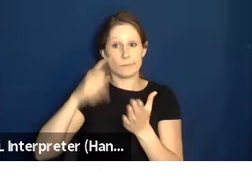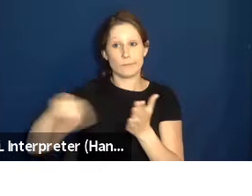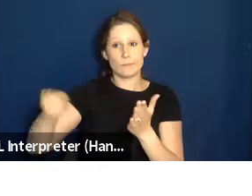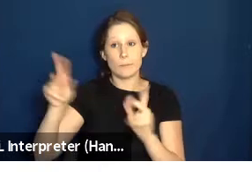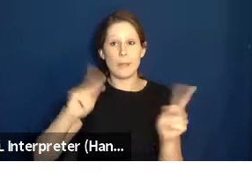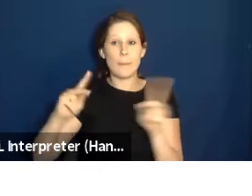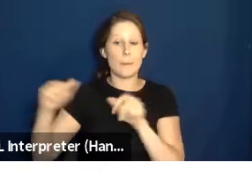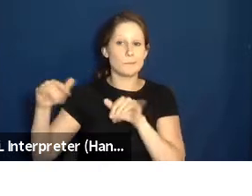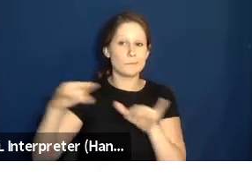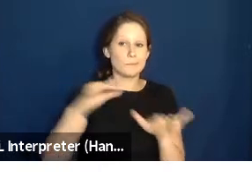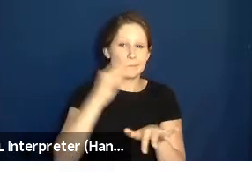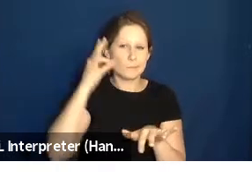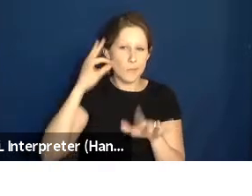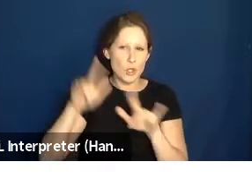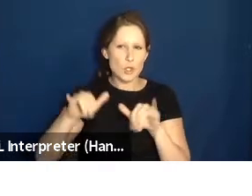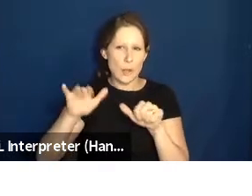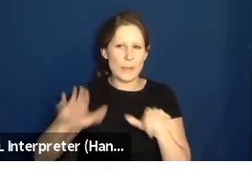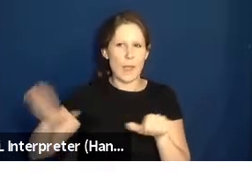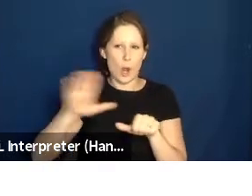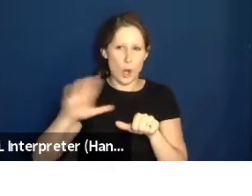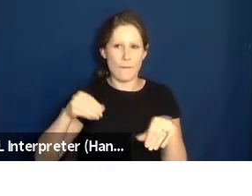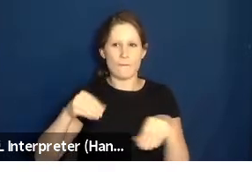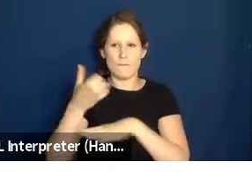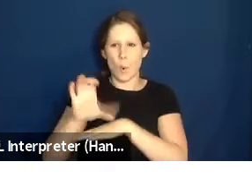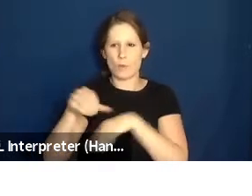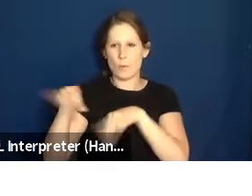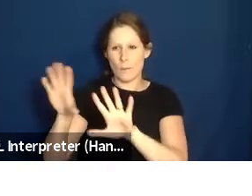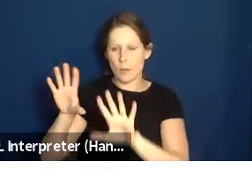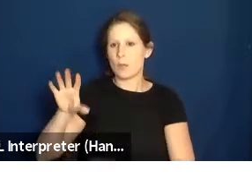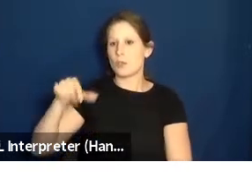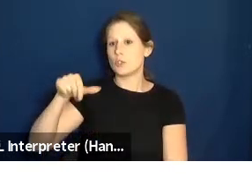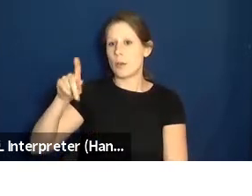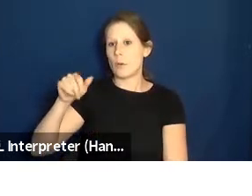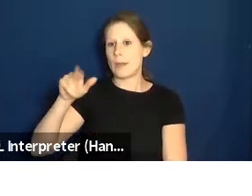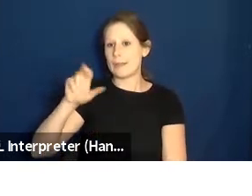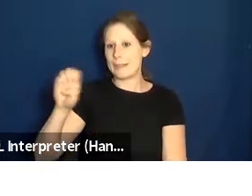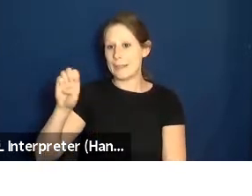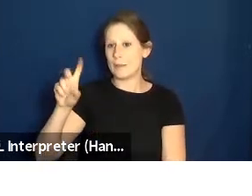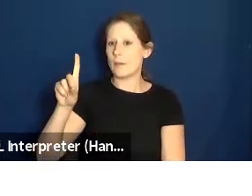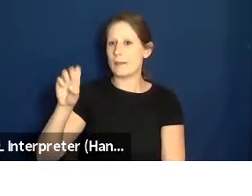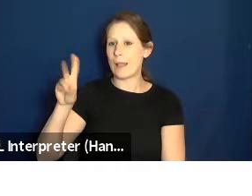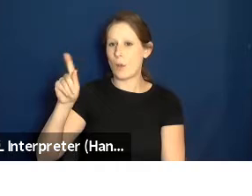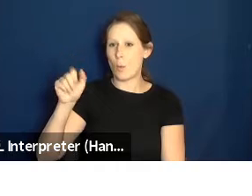forced removal, including the Cherokee, Delaware, Sac and Fox, and Shawnee. The process of knowing